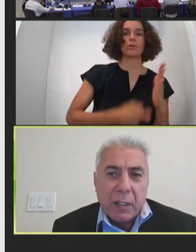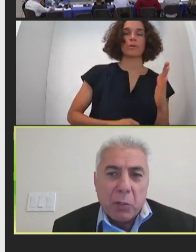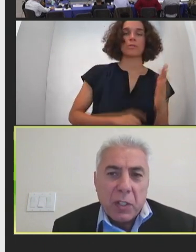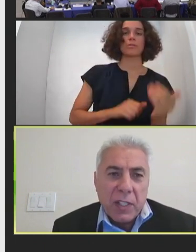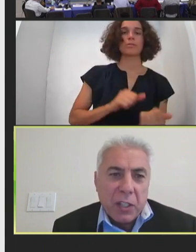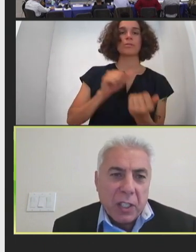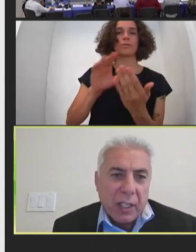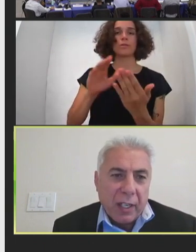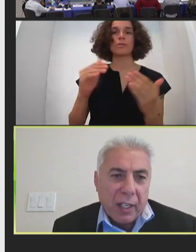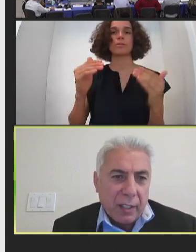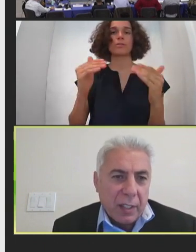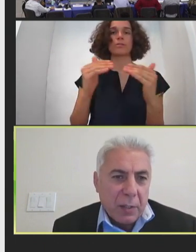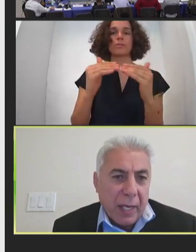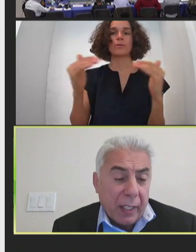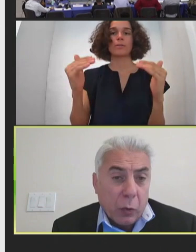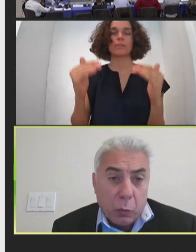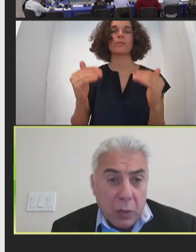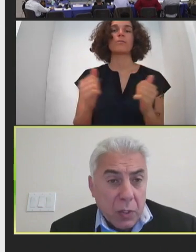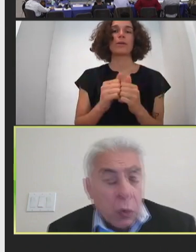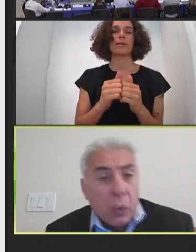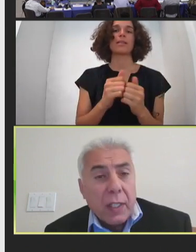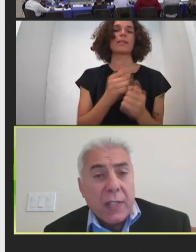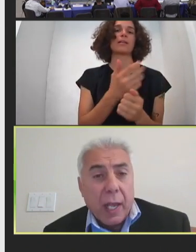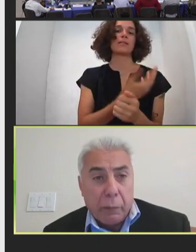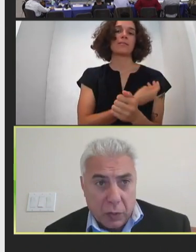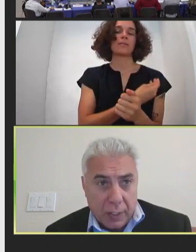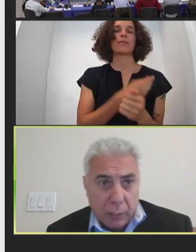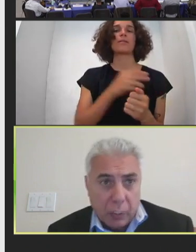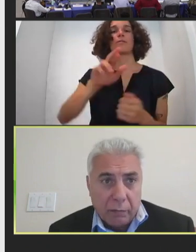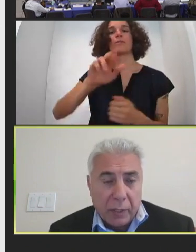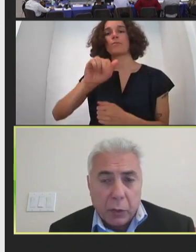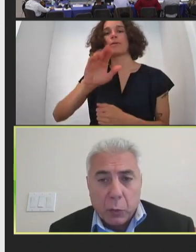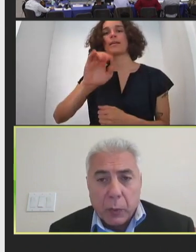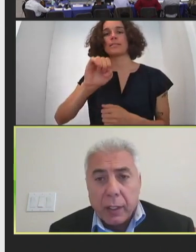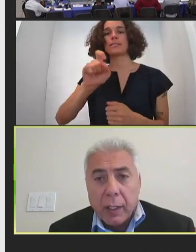immunization and racial disparity. With all this effort that we have been doing